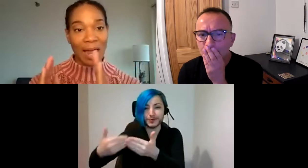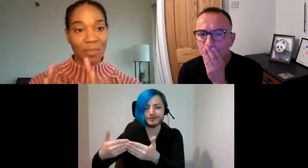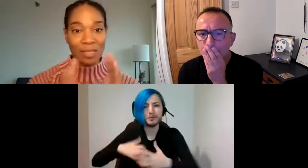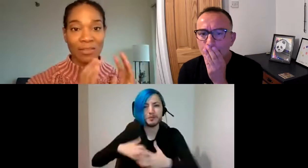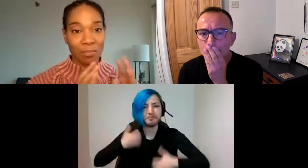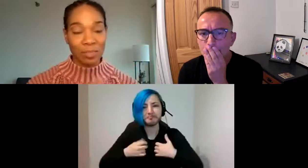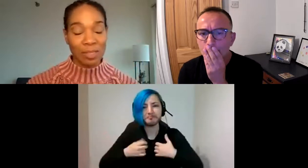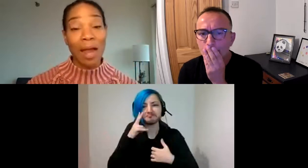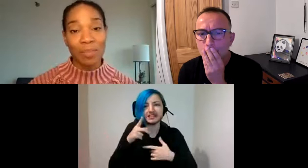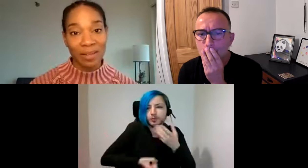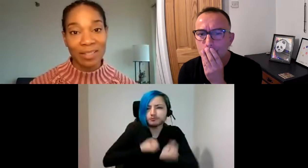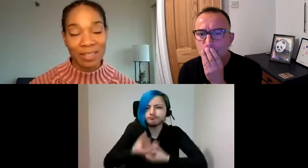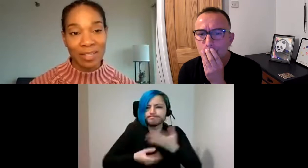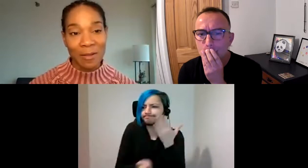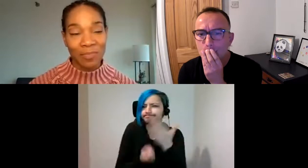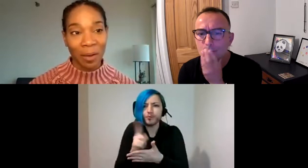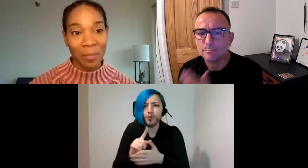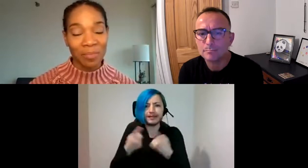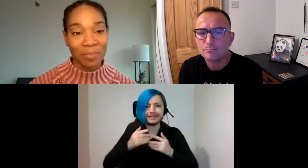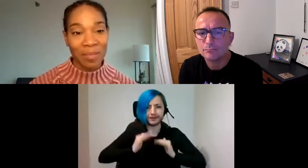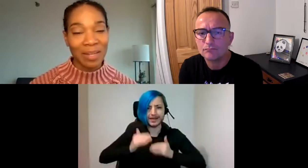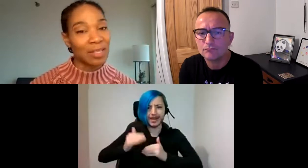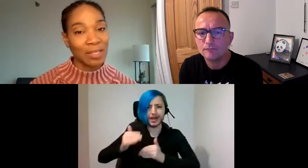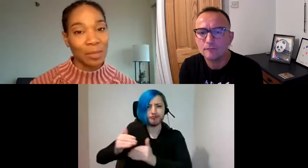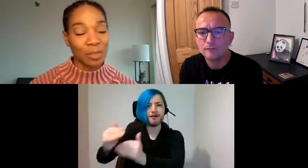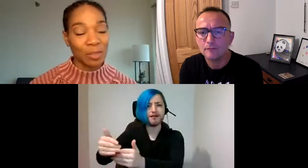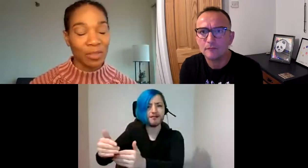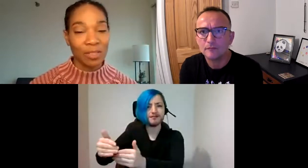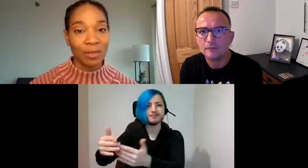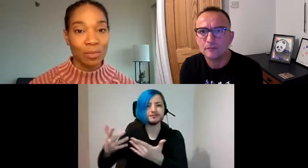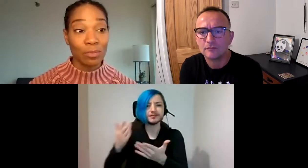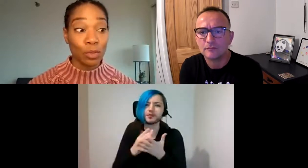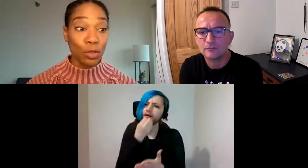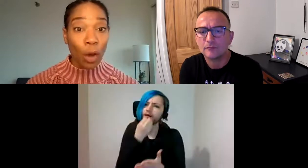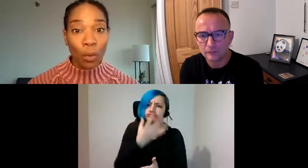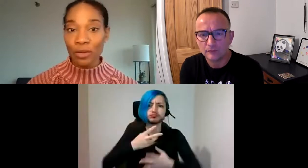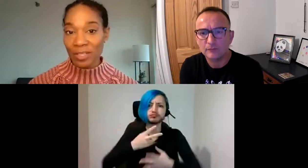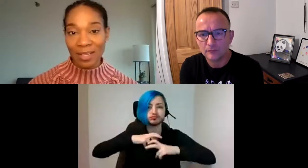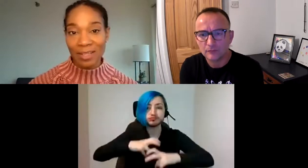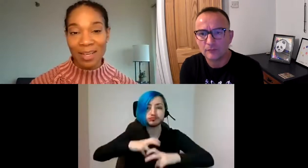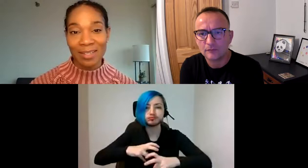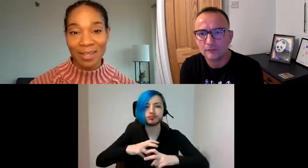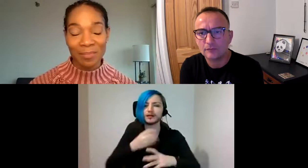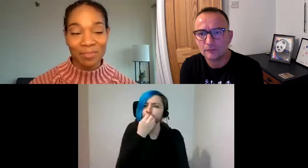different time periods and its beautiful to know and understand and see the range